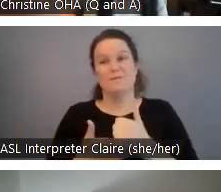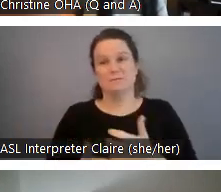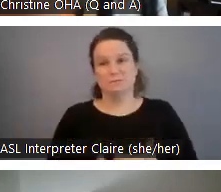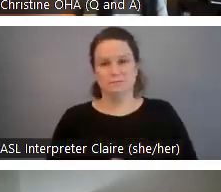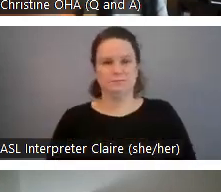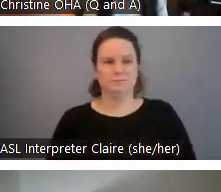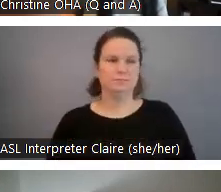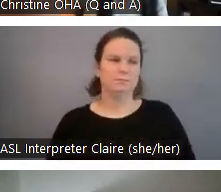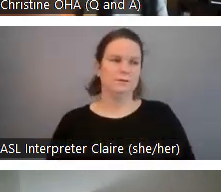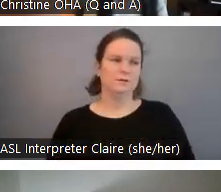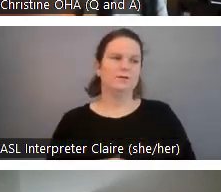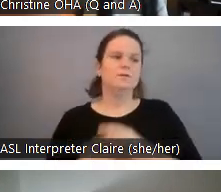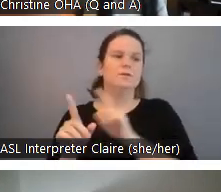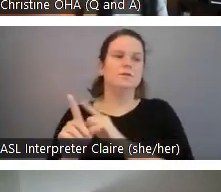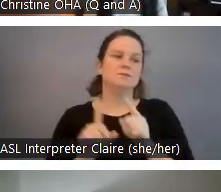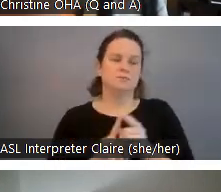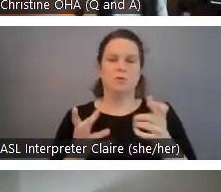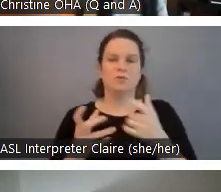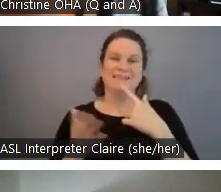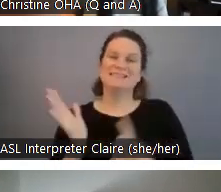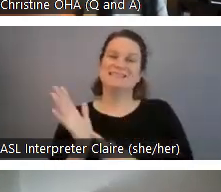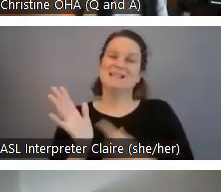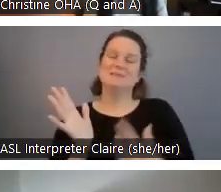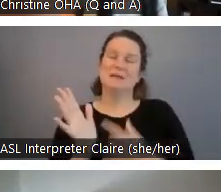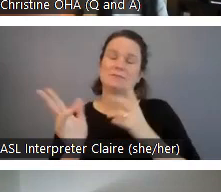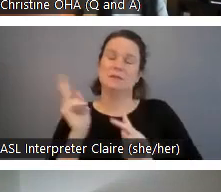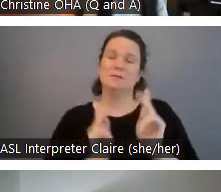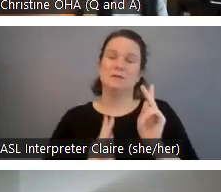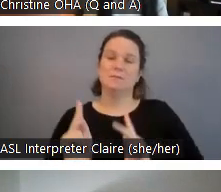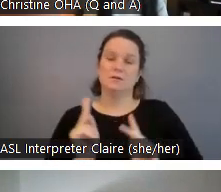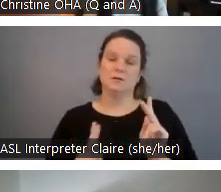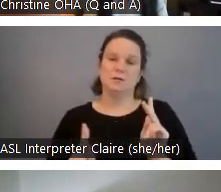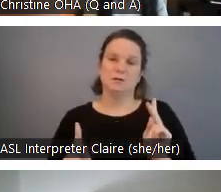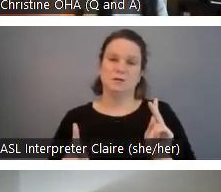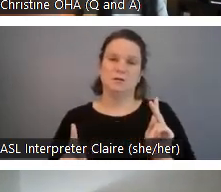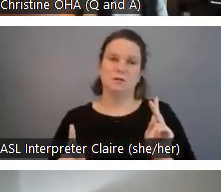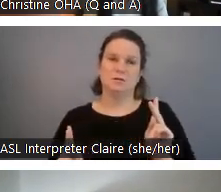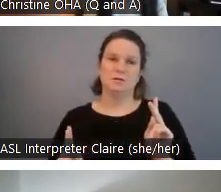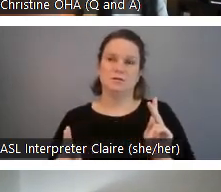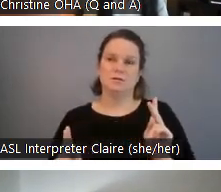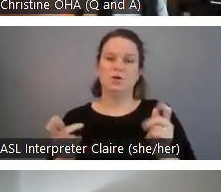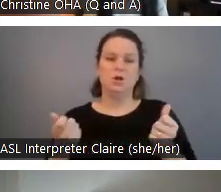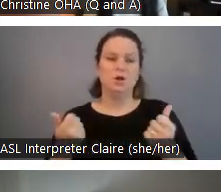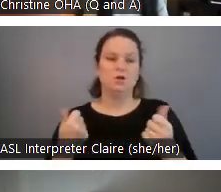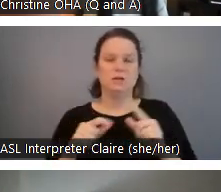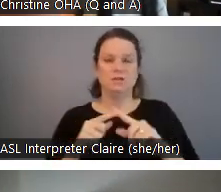And then, I would also just say that, sometimes people are